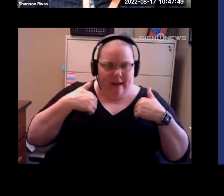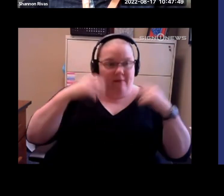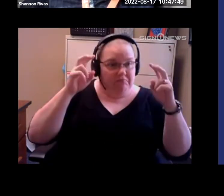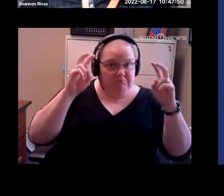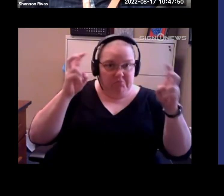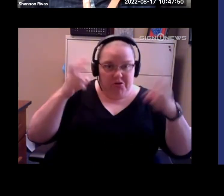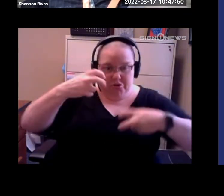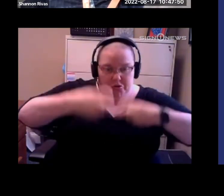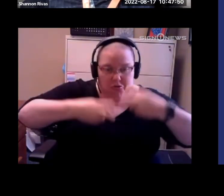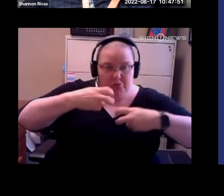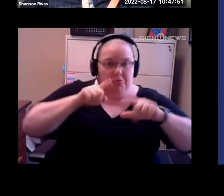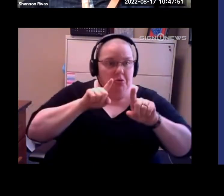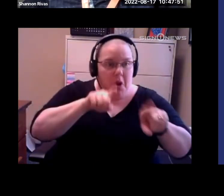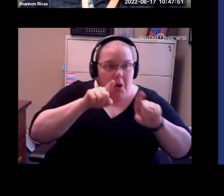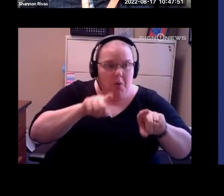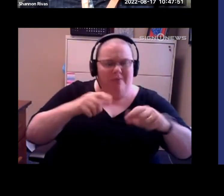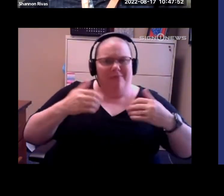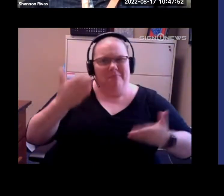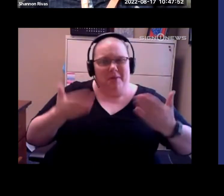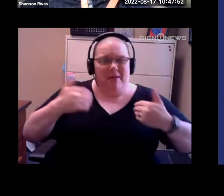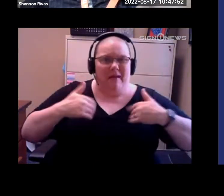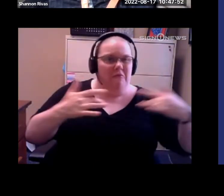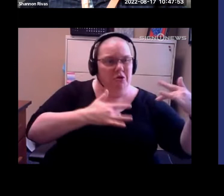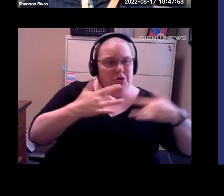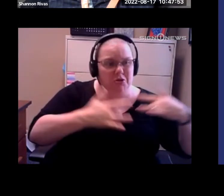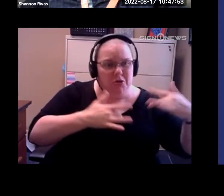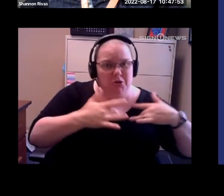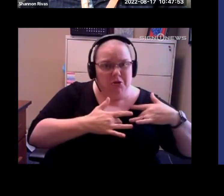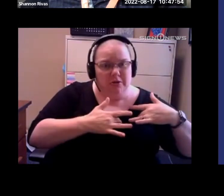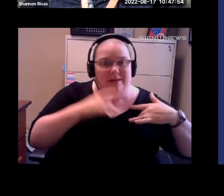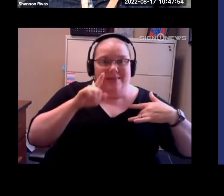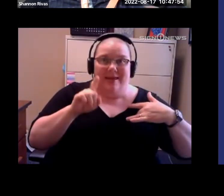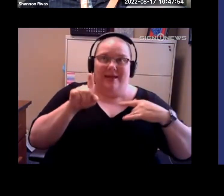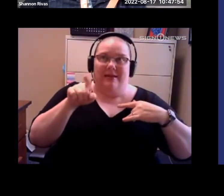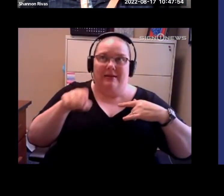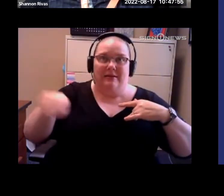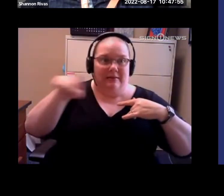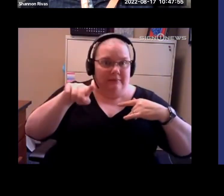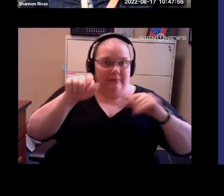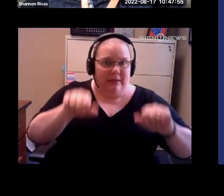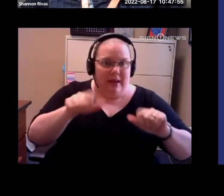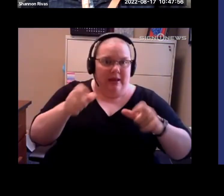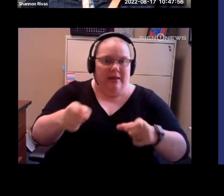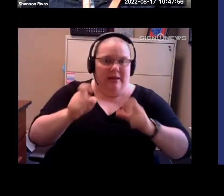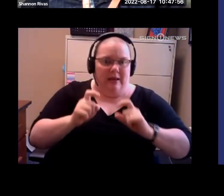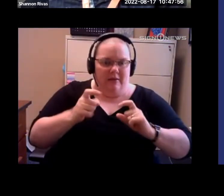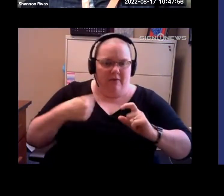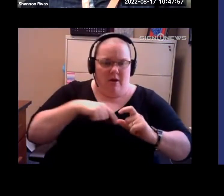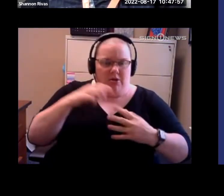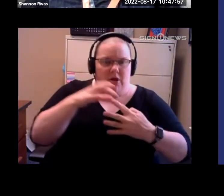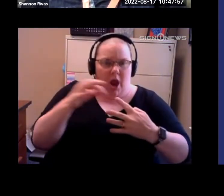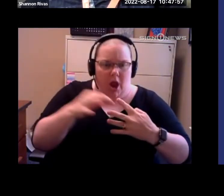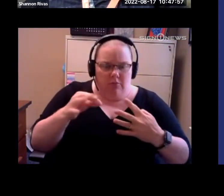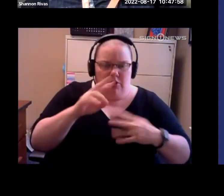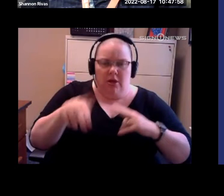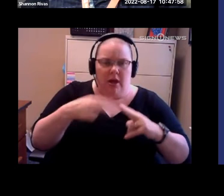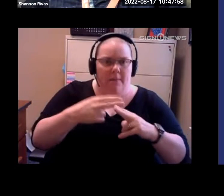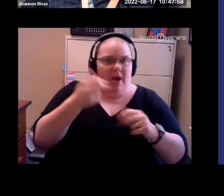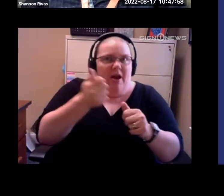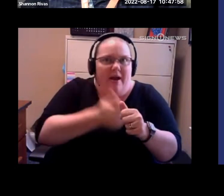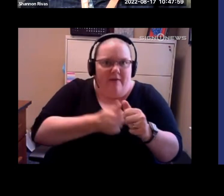and they've had concerns they can give you options on every issue they know about